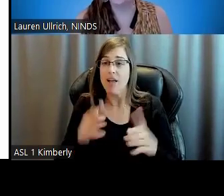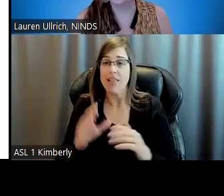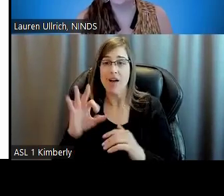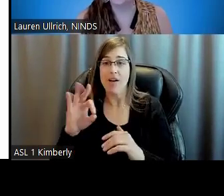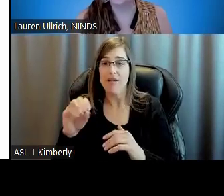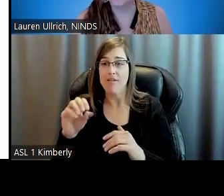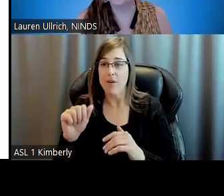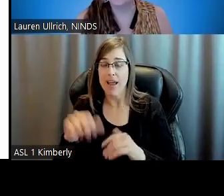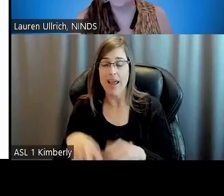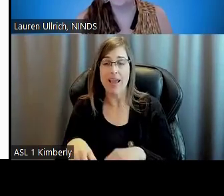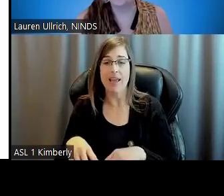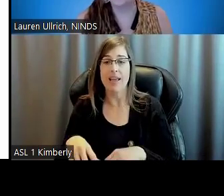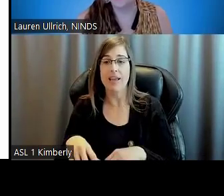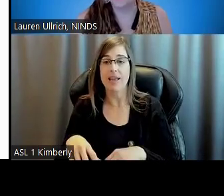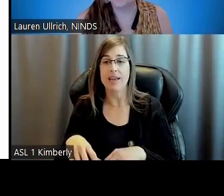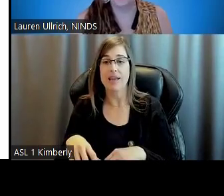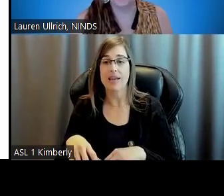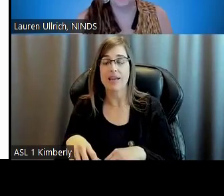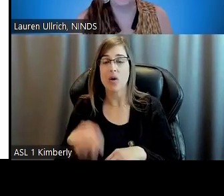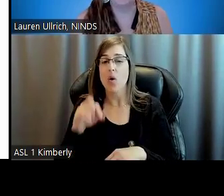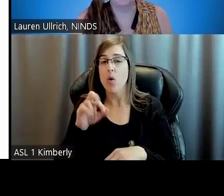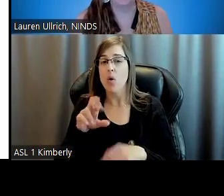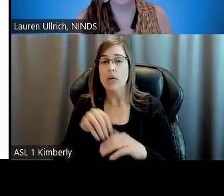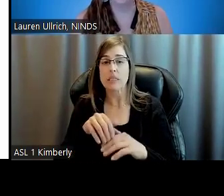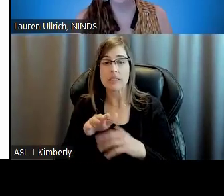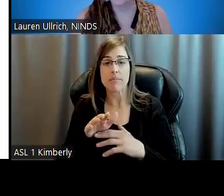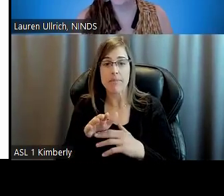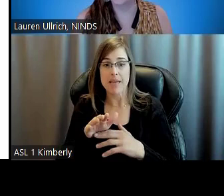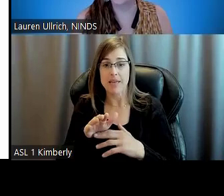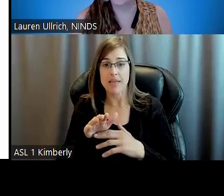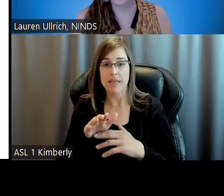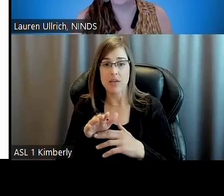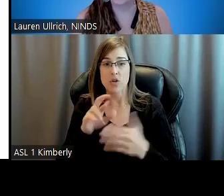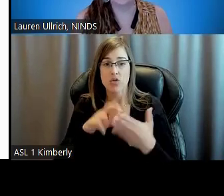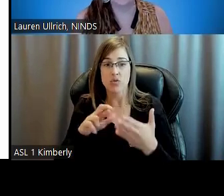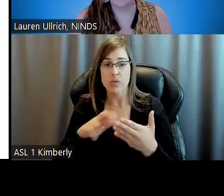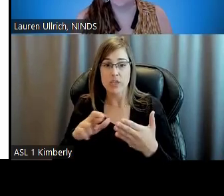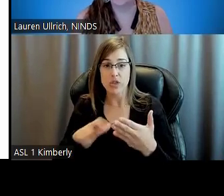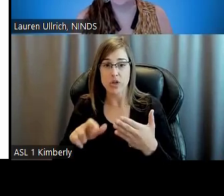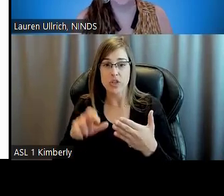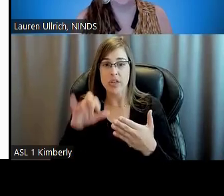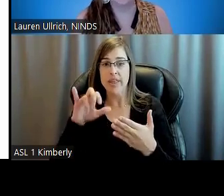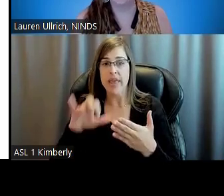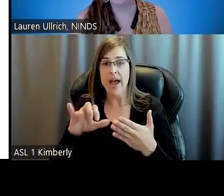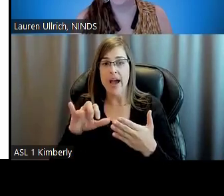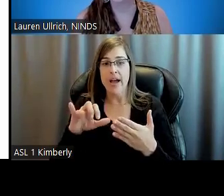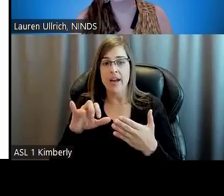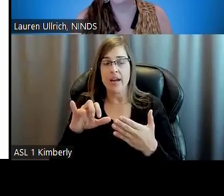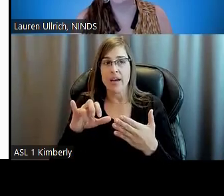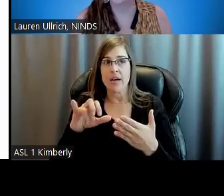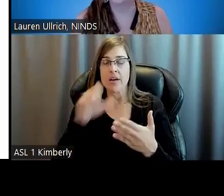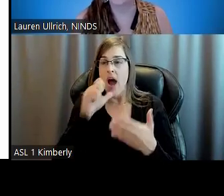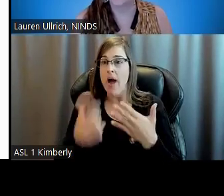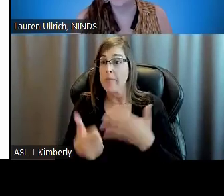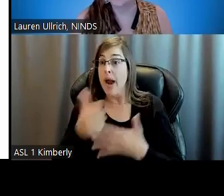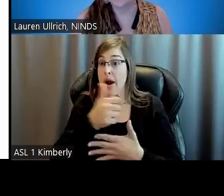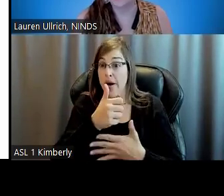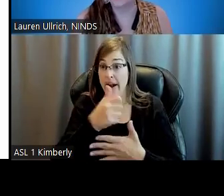or you might be submitting research that is not a priority for that institute.